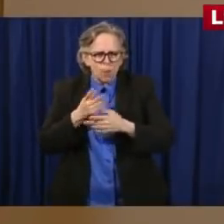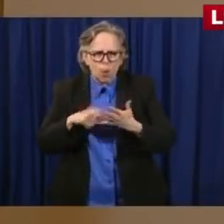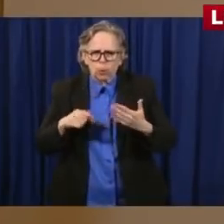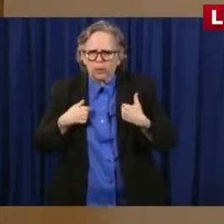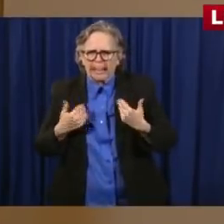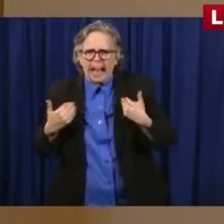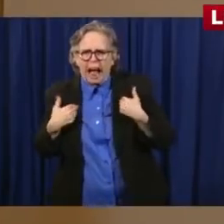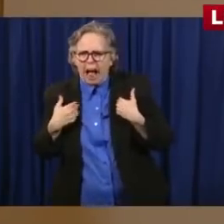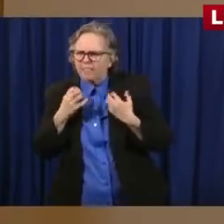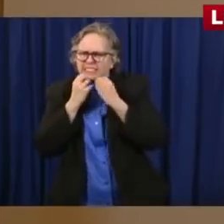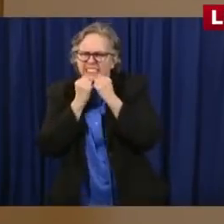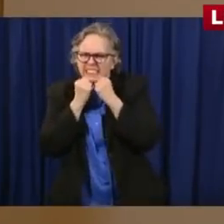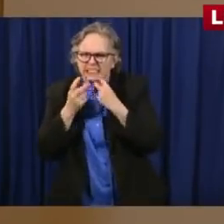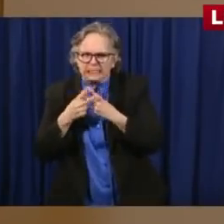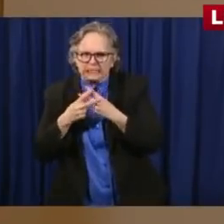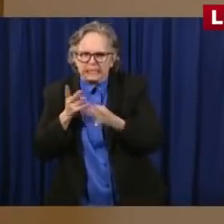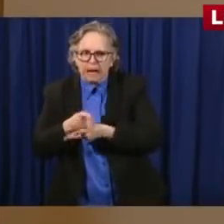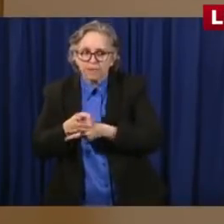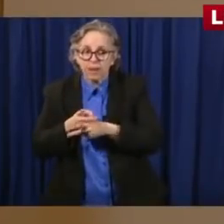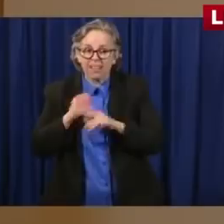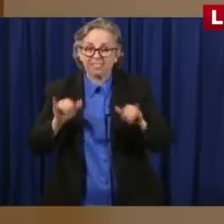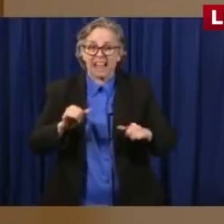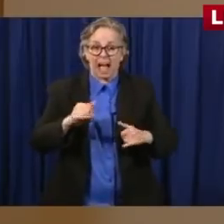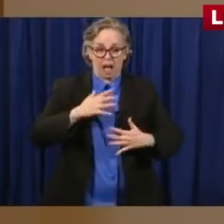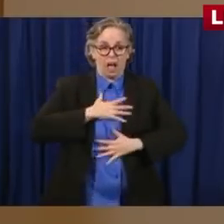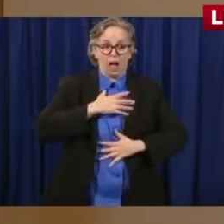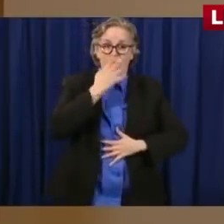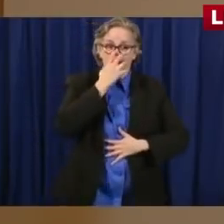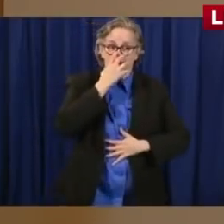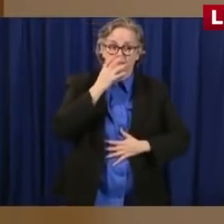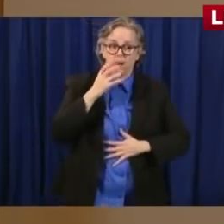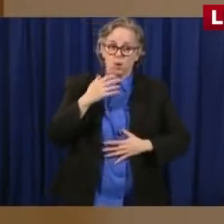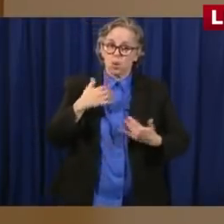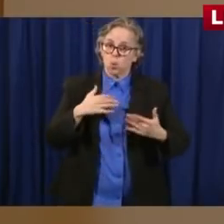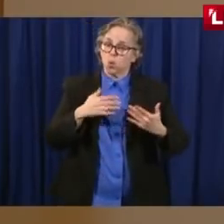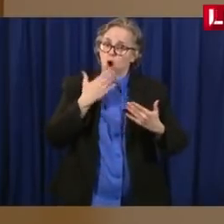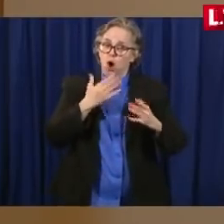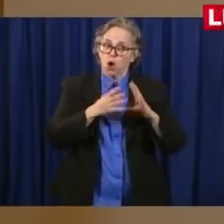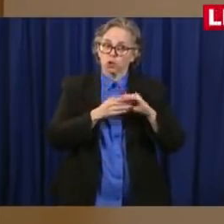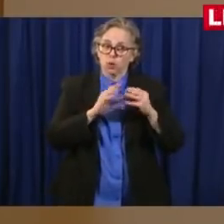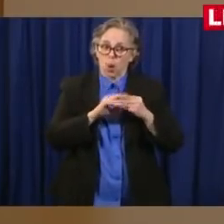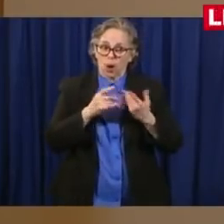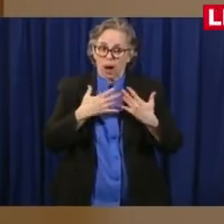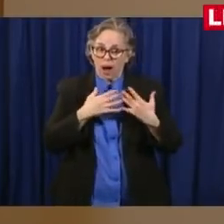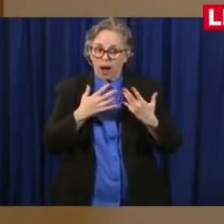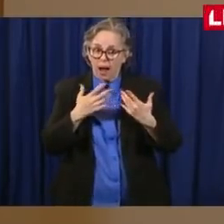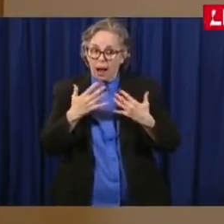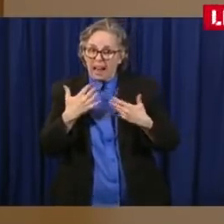WE NEED TO MAKE SURE WE ARE GETTING WHAT WE HAVE TO THE RIGHT PLACES.